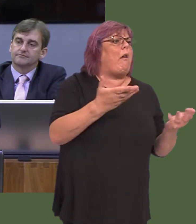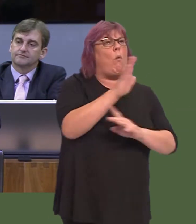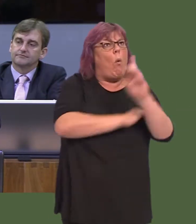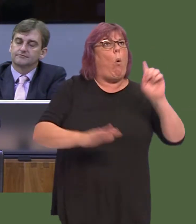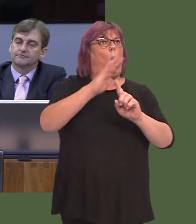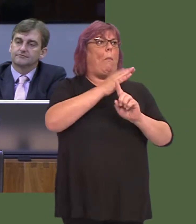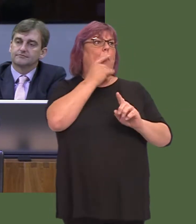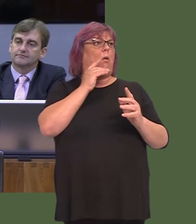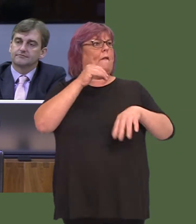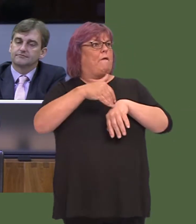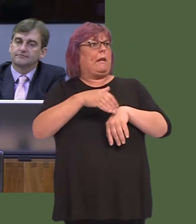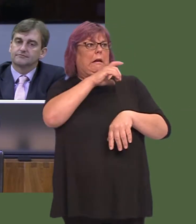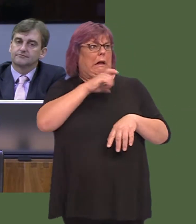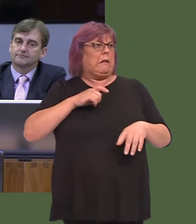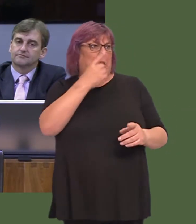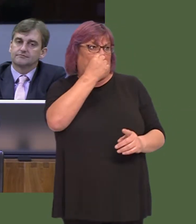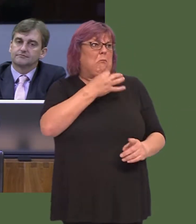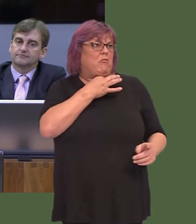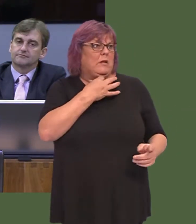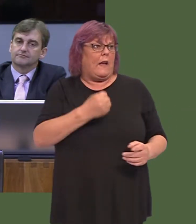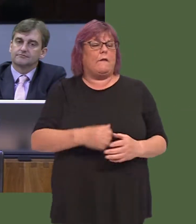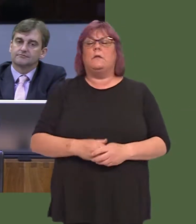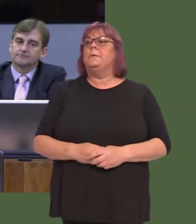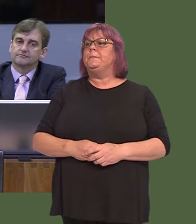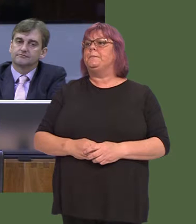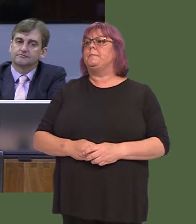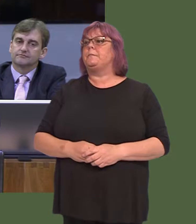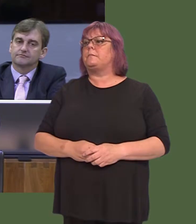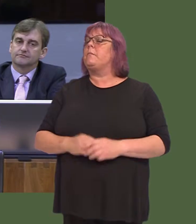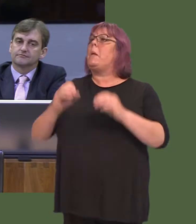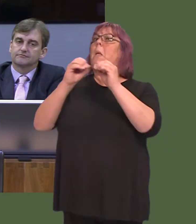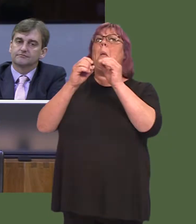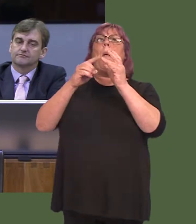On the bowel cancer screening programme that the Welsh Government have, it has been called,